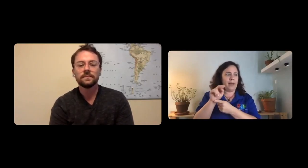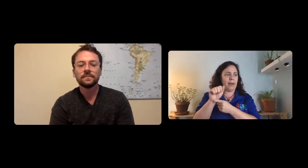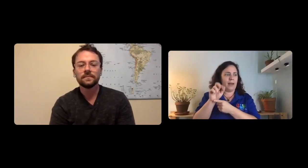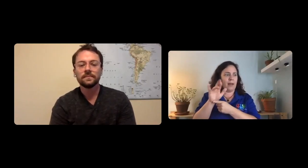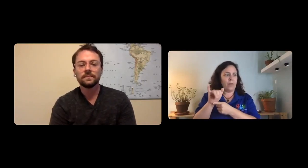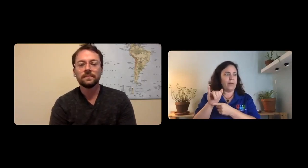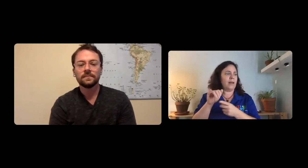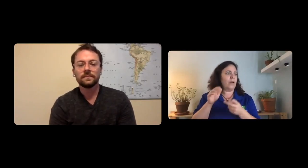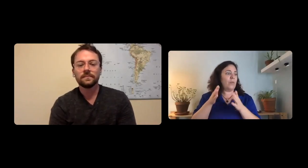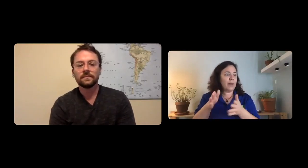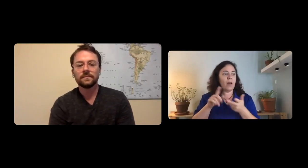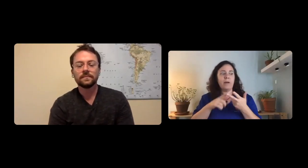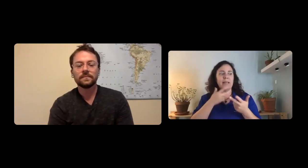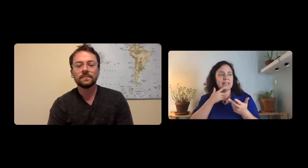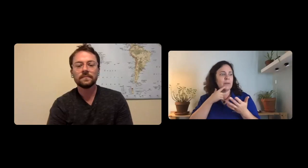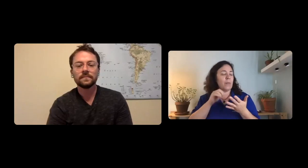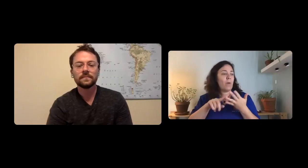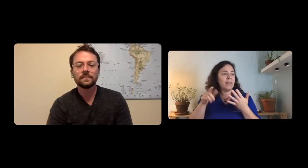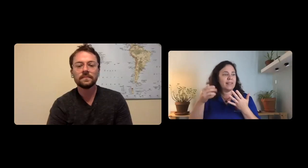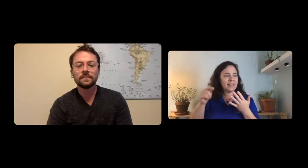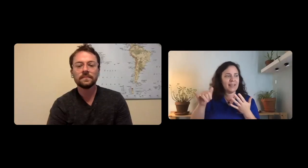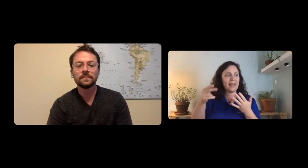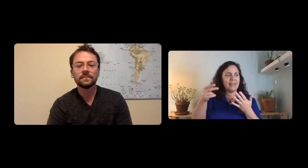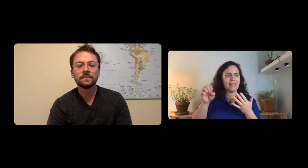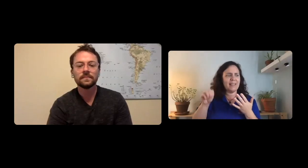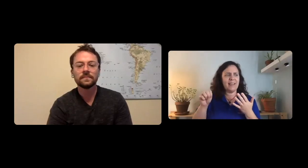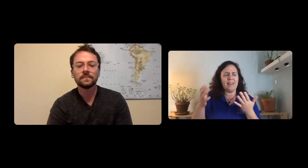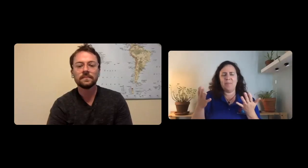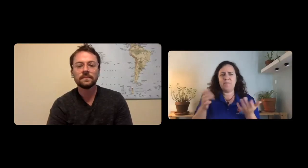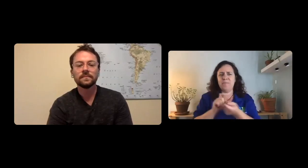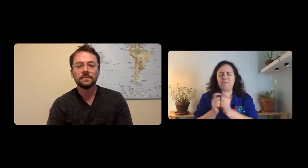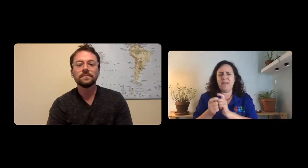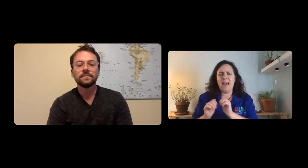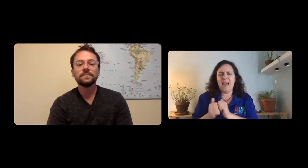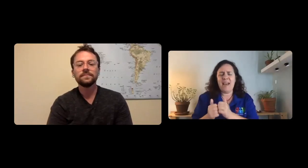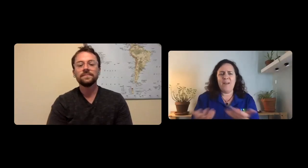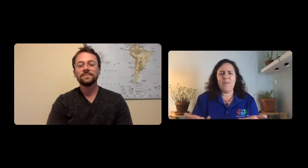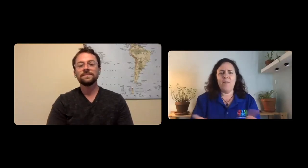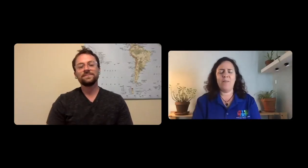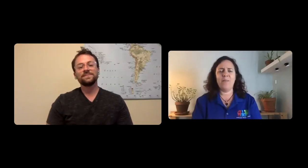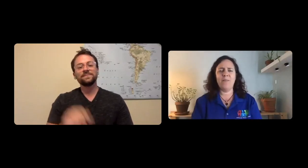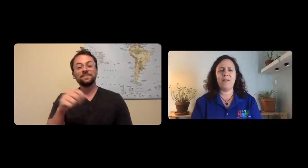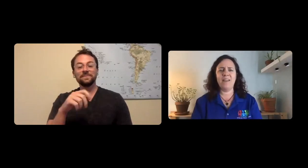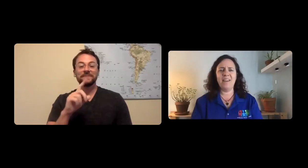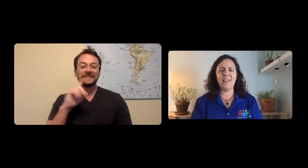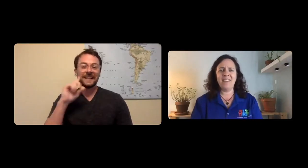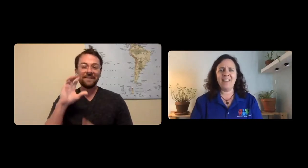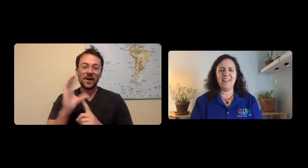How do we do that in a non binary way? Do we identify them as lesbian?